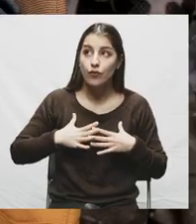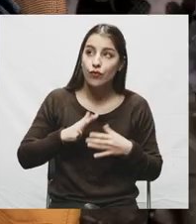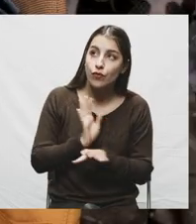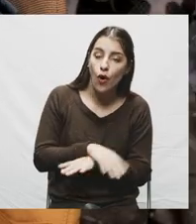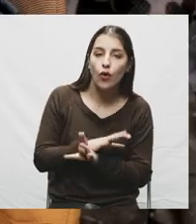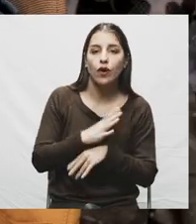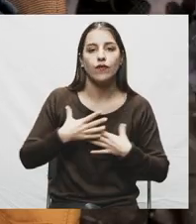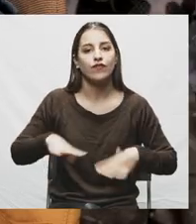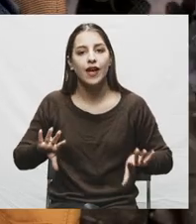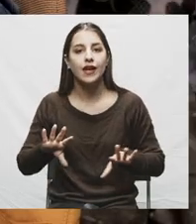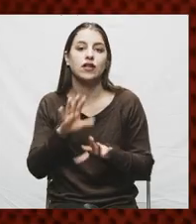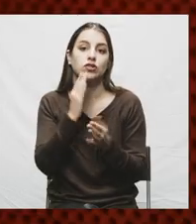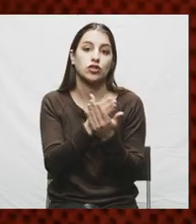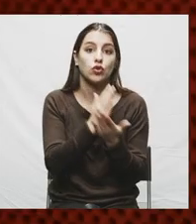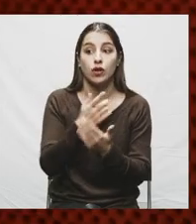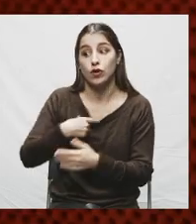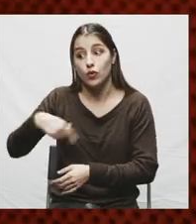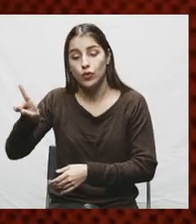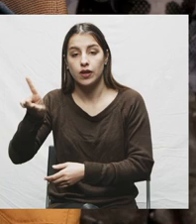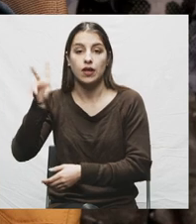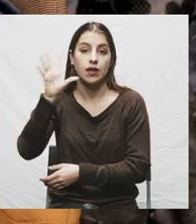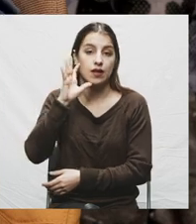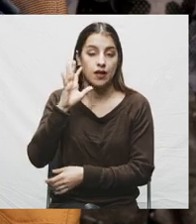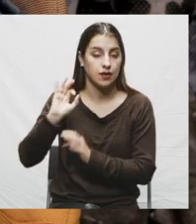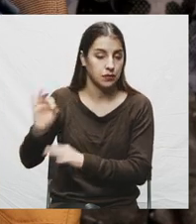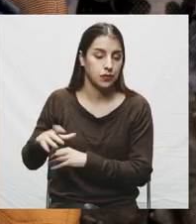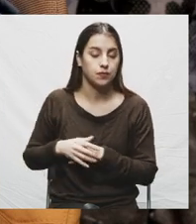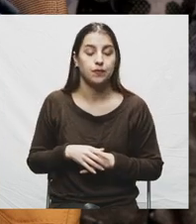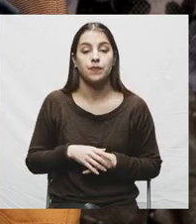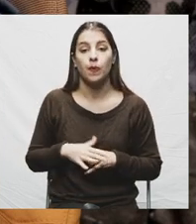I would go to the movies in the afternoon, when I had the chance. Thus, it was my passion.